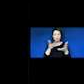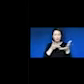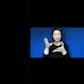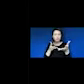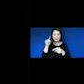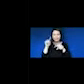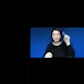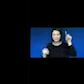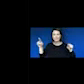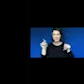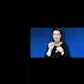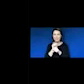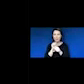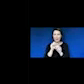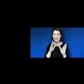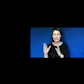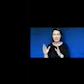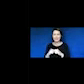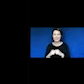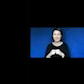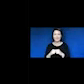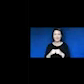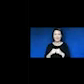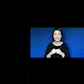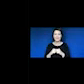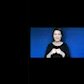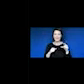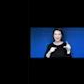business, and taking ownership of that person being their employee.